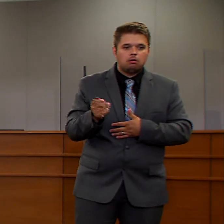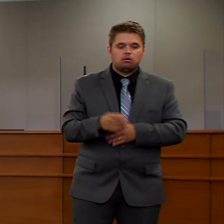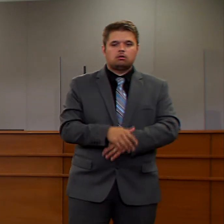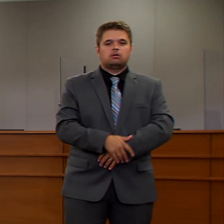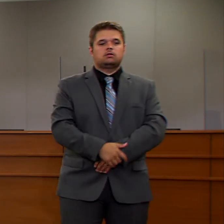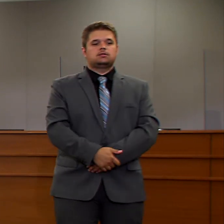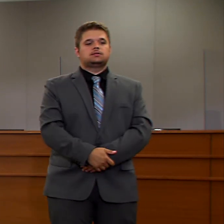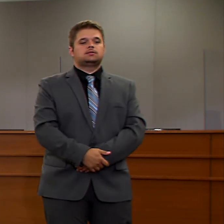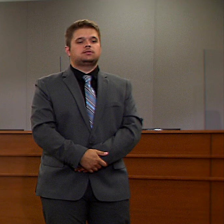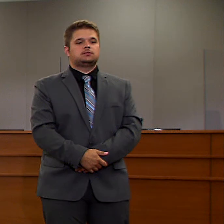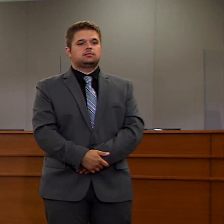the very next day.